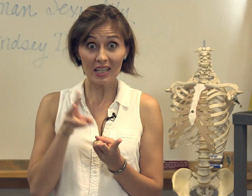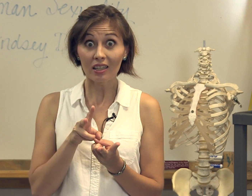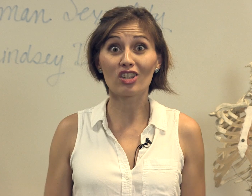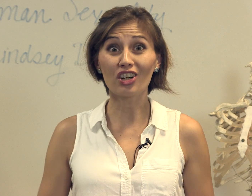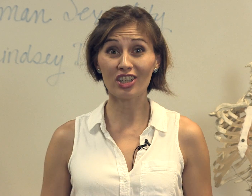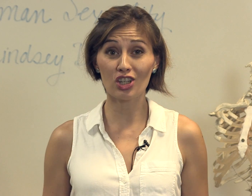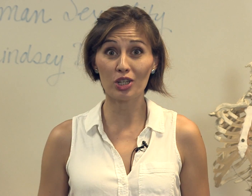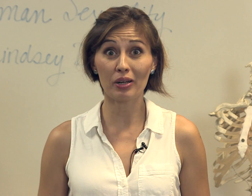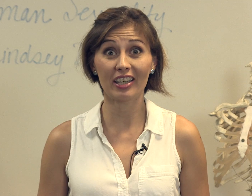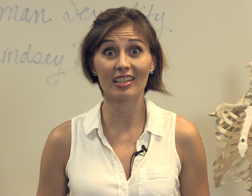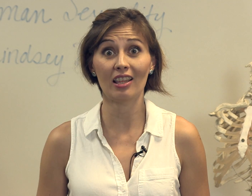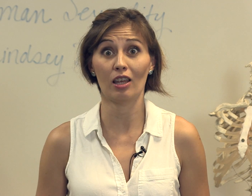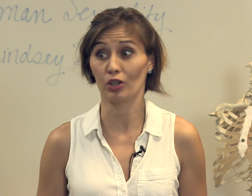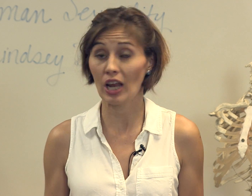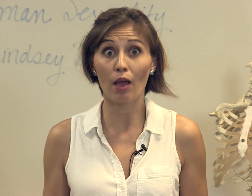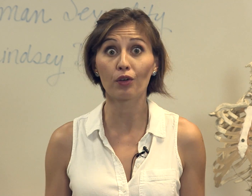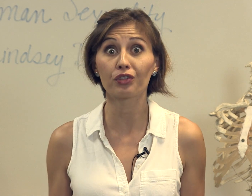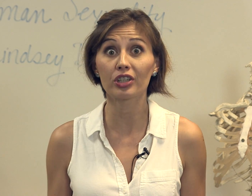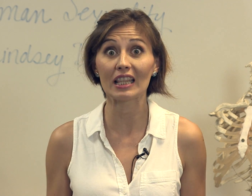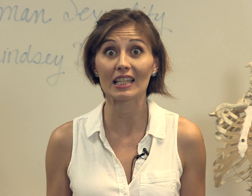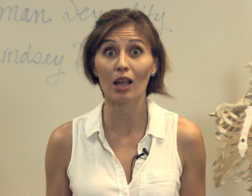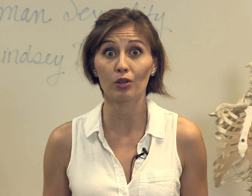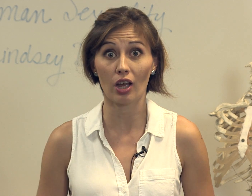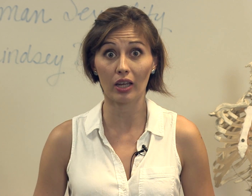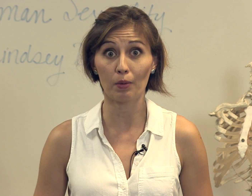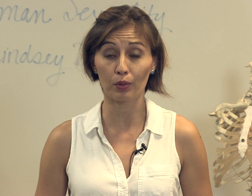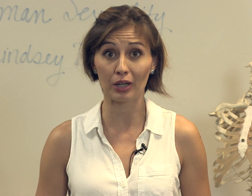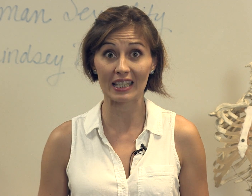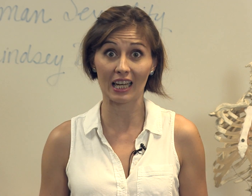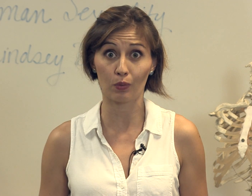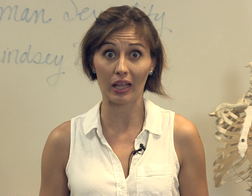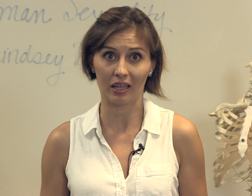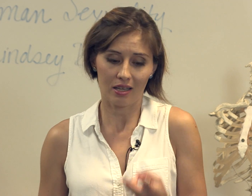I started to judge American Sign Language and referred to this sign when talking about repressed sexuality